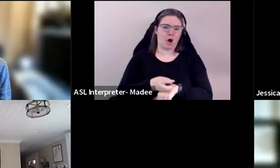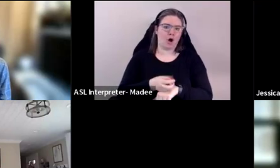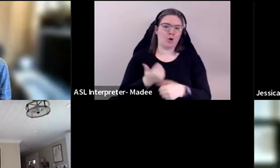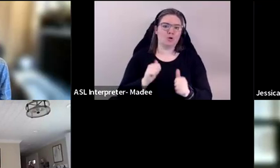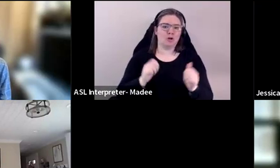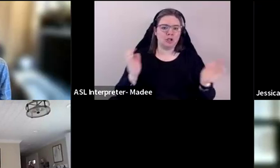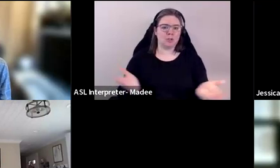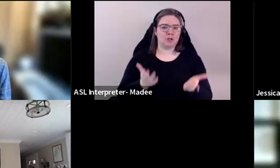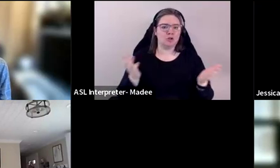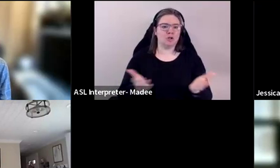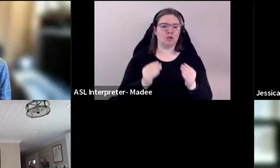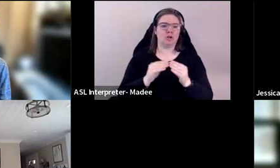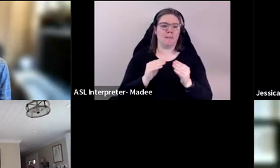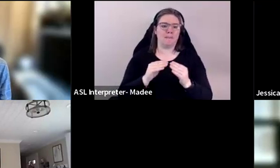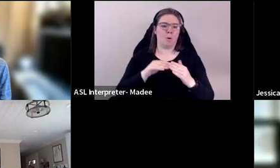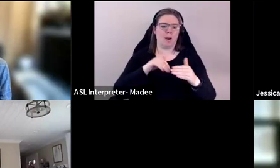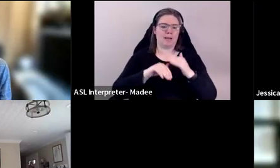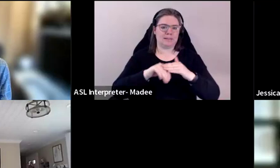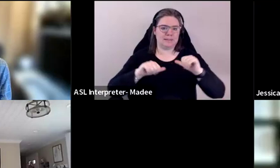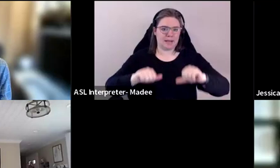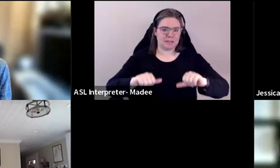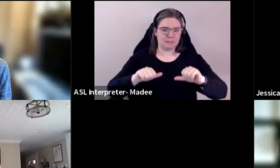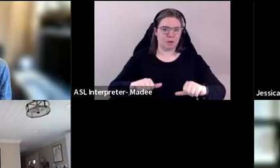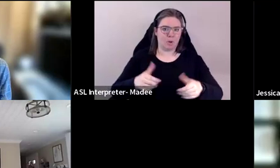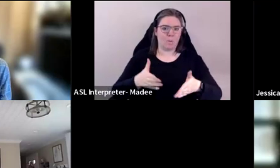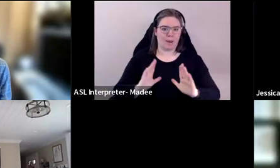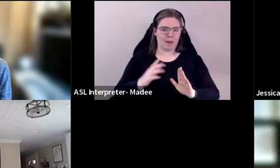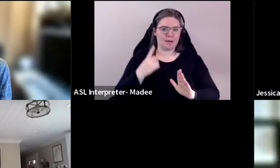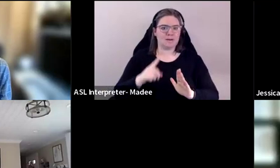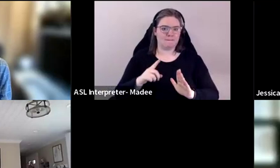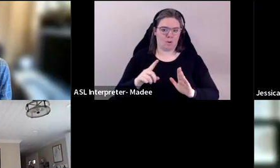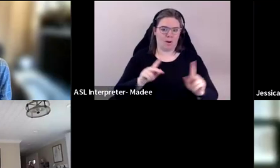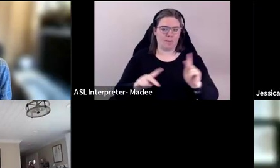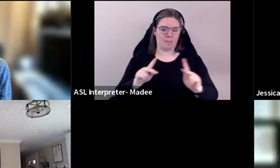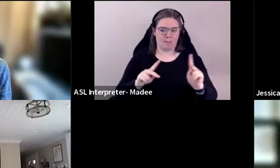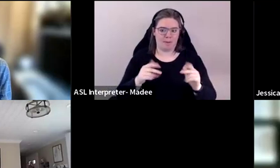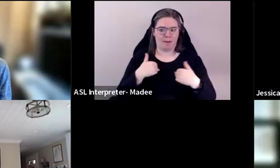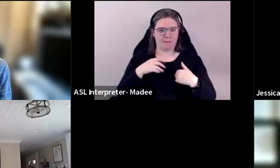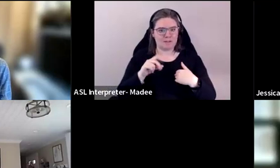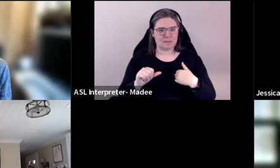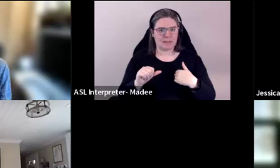Theresa Martinosky: them to include more of that. But one of the important things I thought that came out of this. This summit discussion